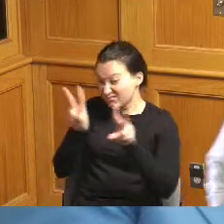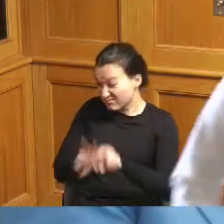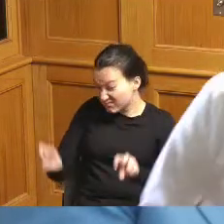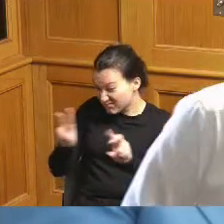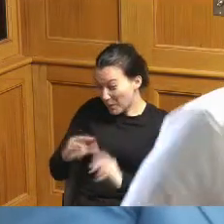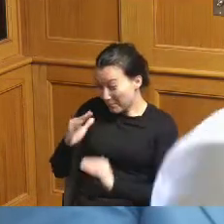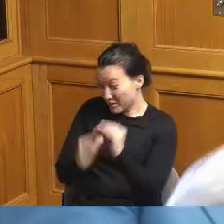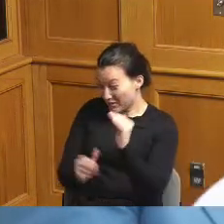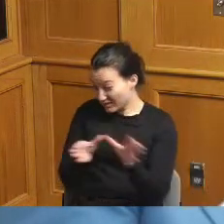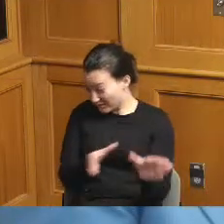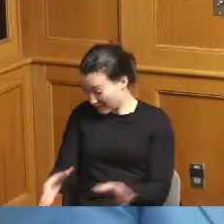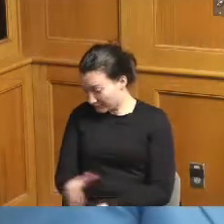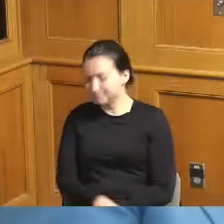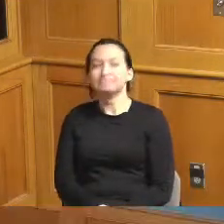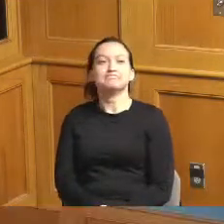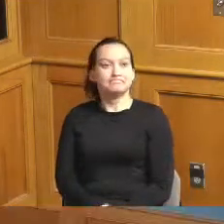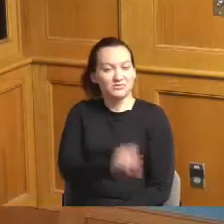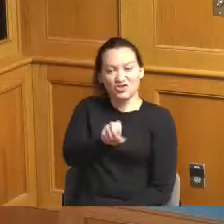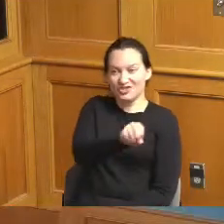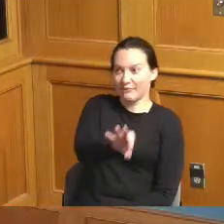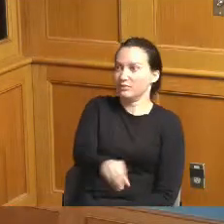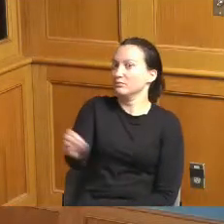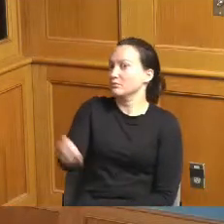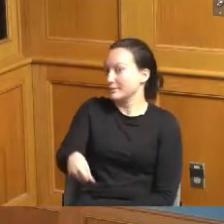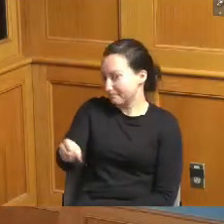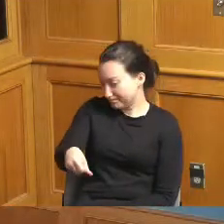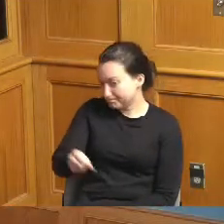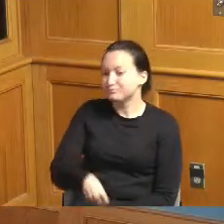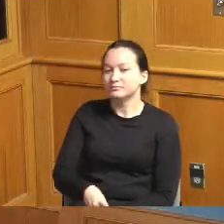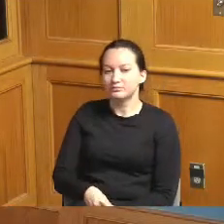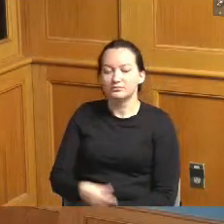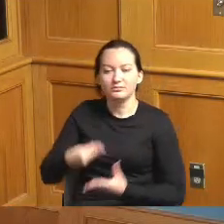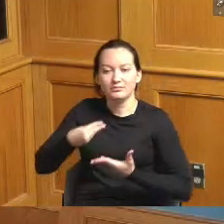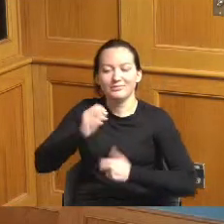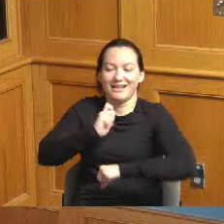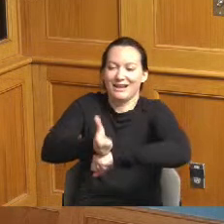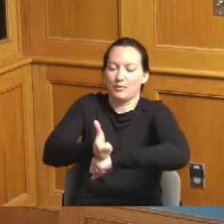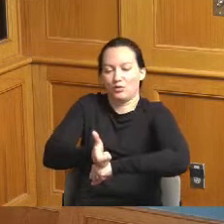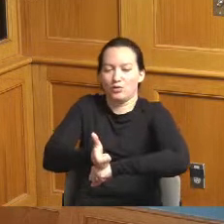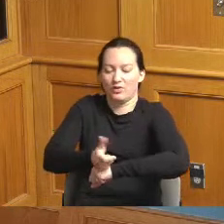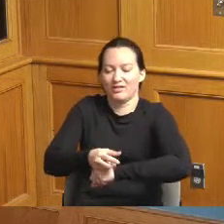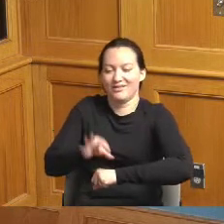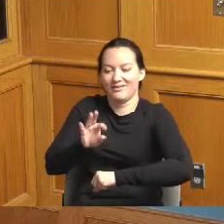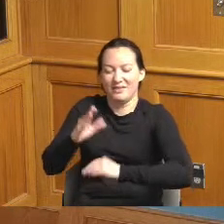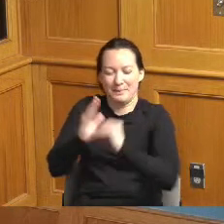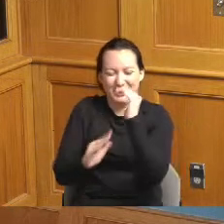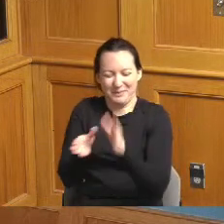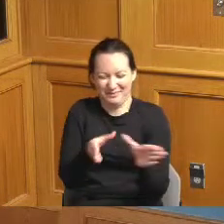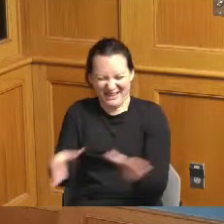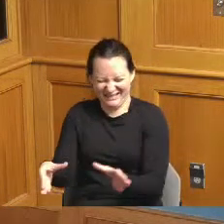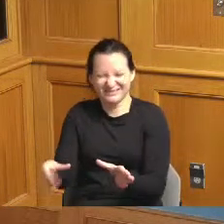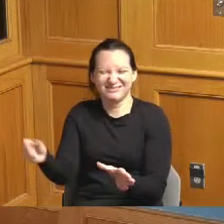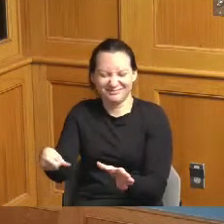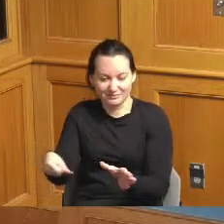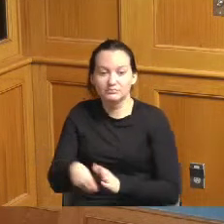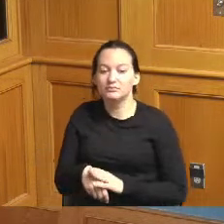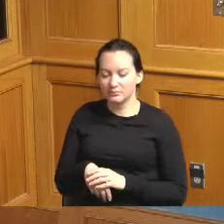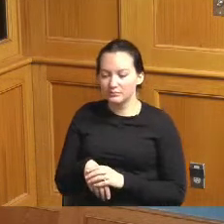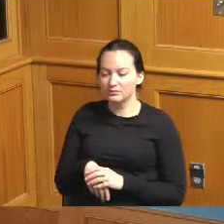facility plan yeah we it's definitely within our Capital facilities plan it is it is this